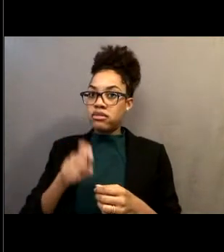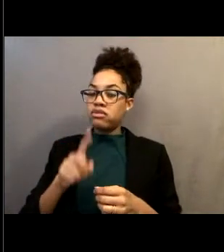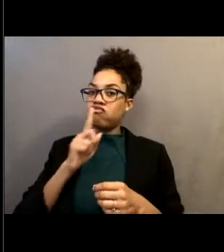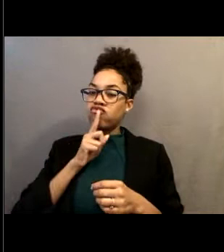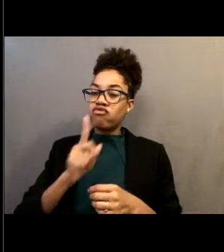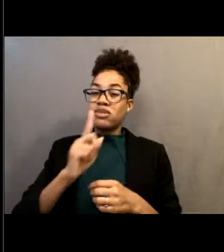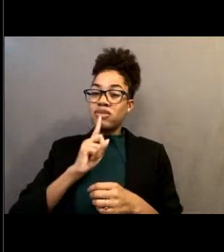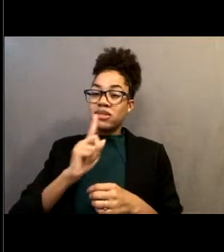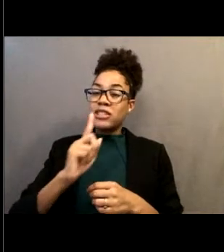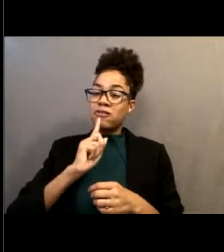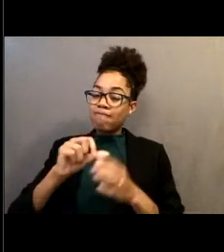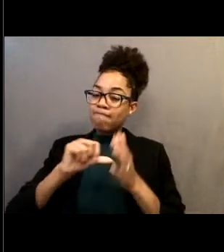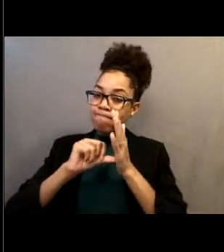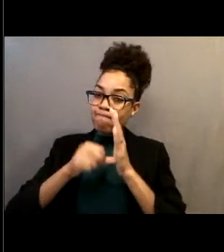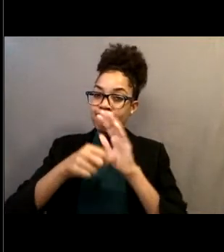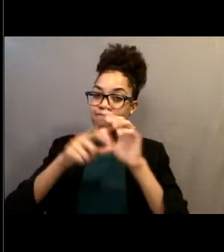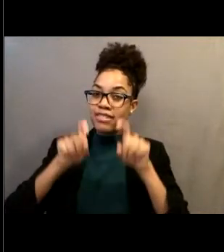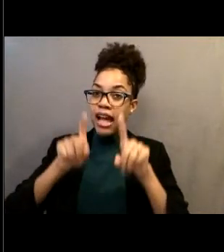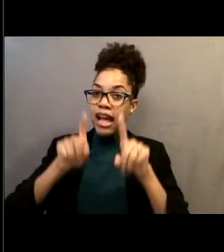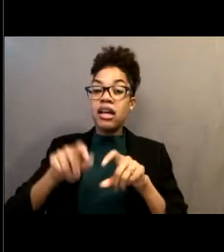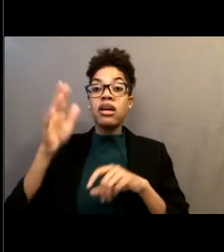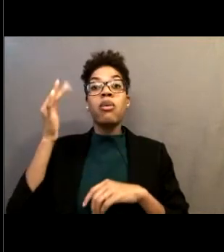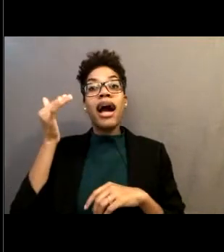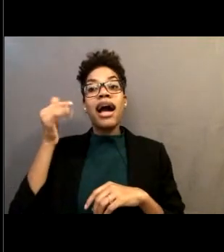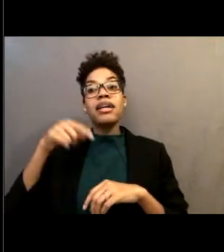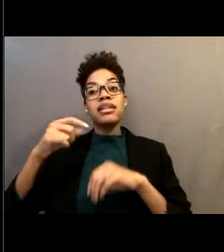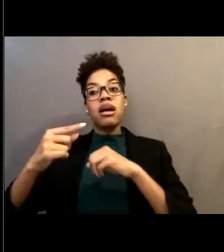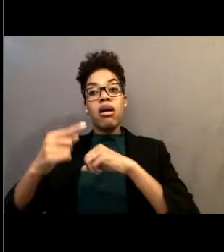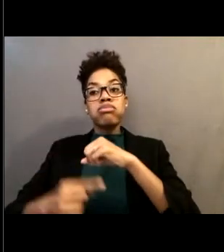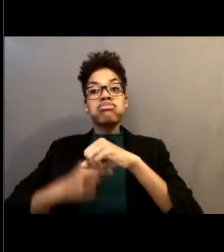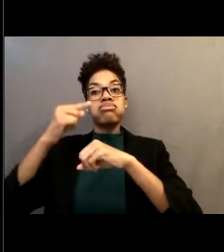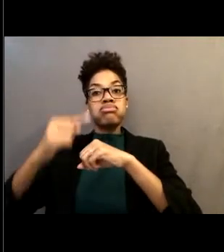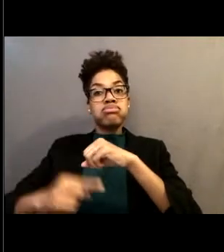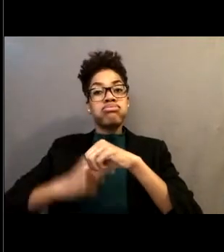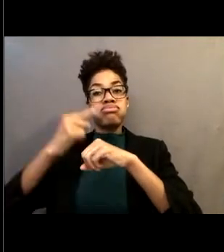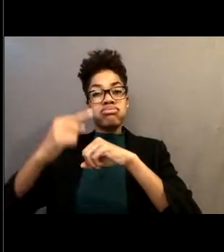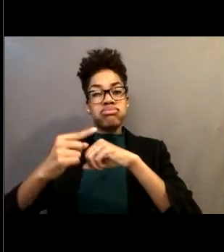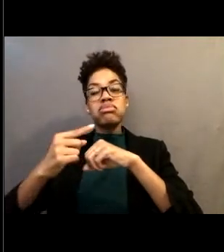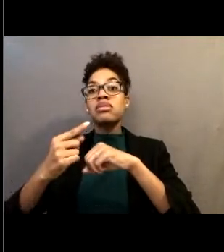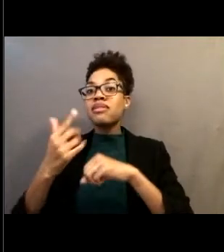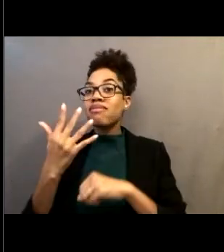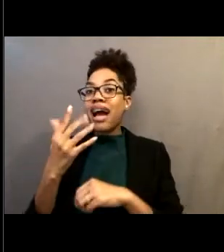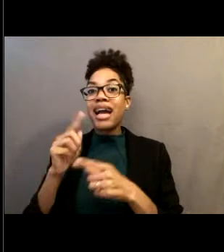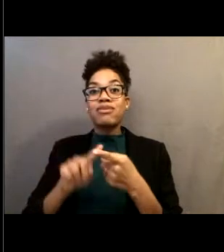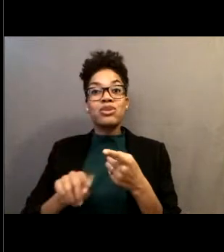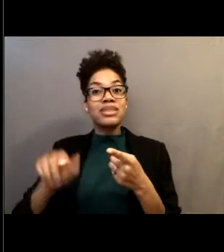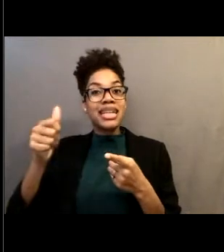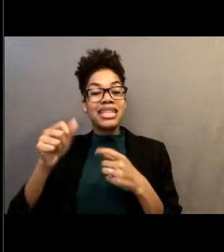these things are going to last five, 10, 15 years on orbit. So we have to make sure that they're fully tested and that they're ready to go.